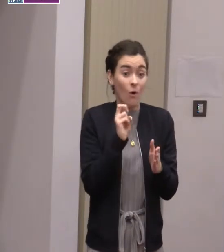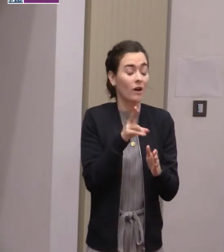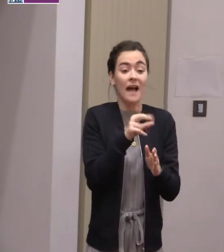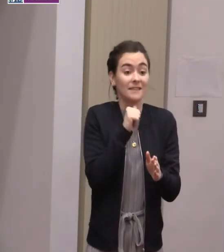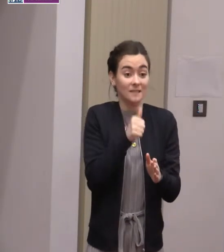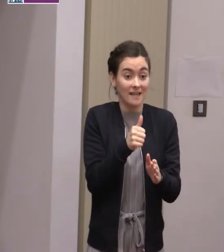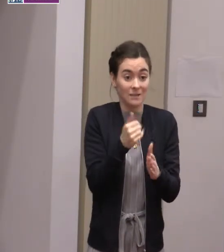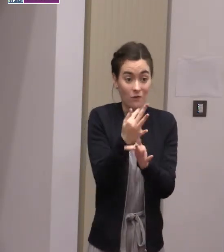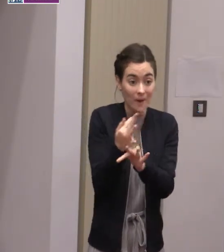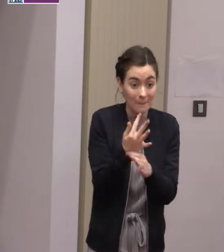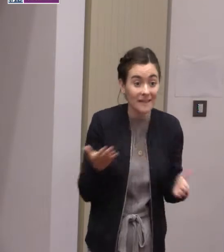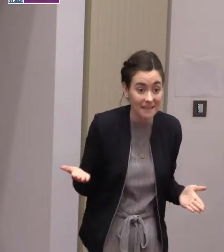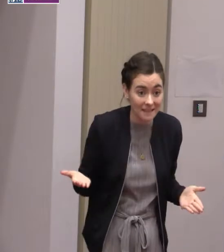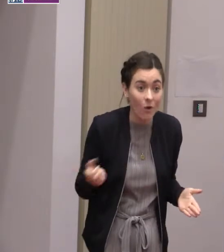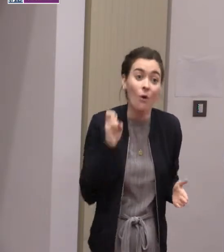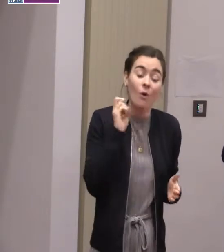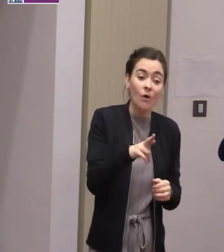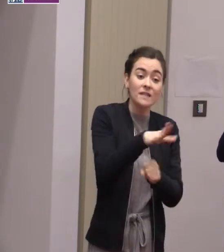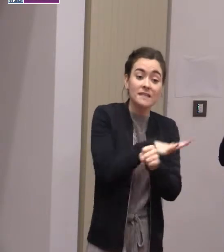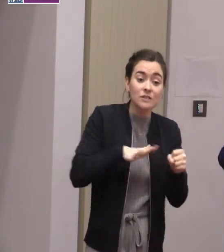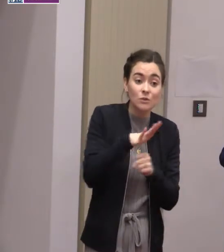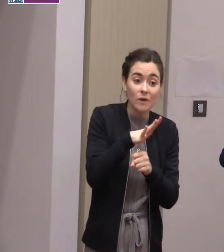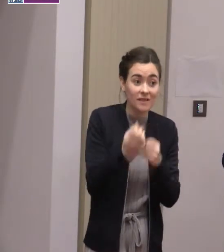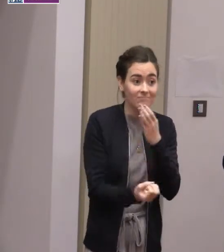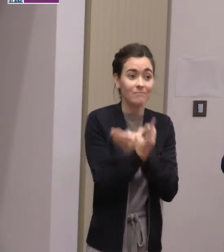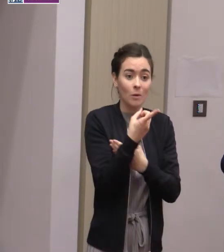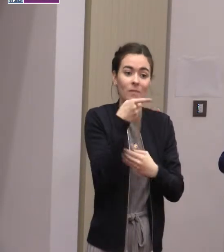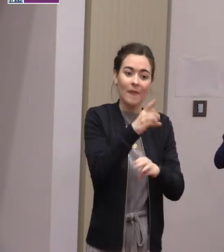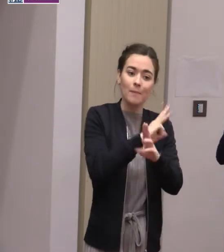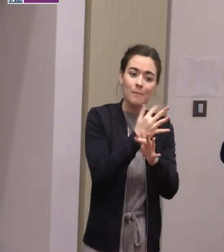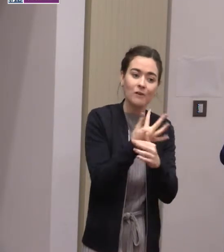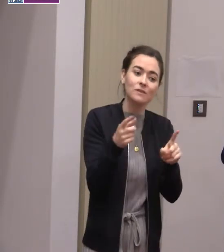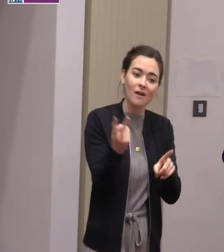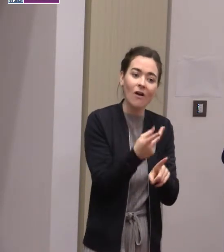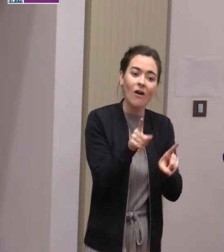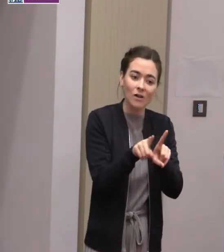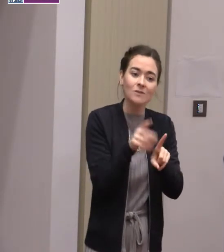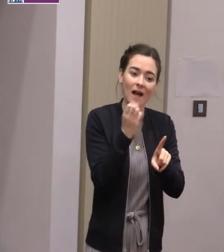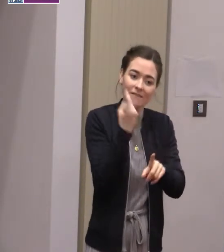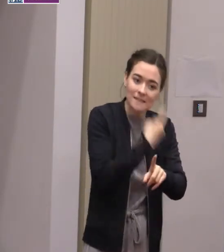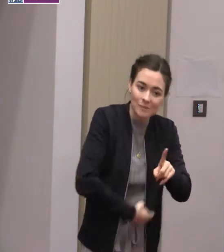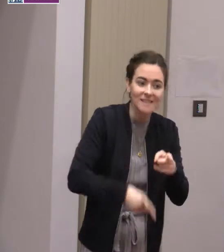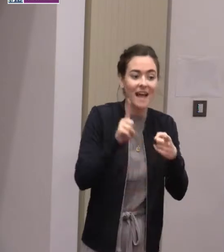Or is that parents have a disability and the children have a disability?